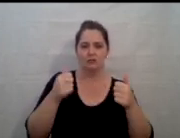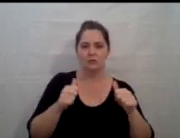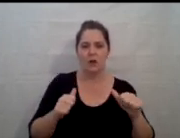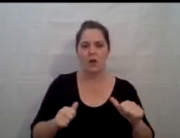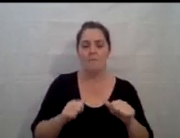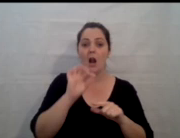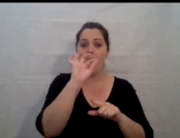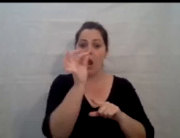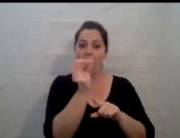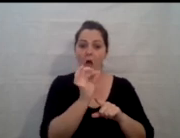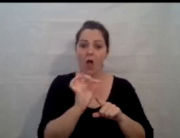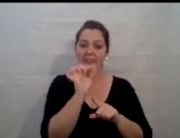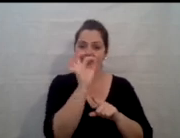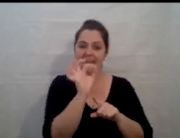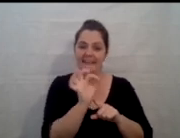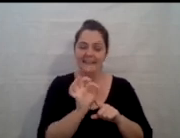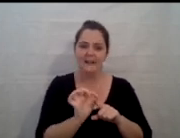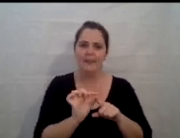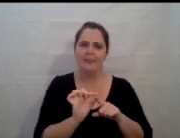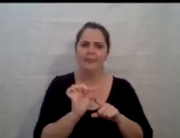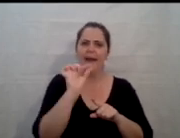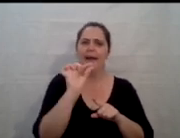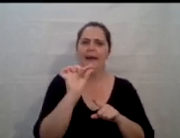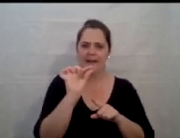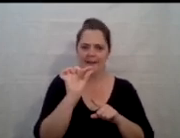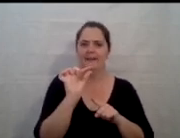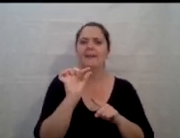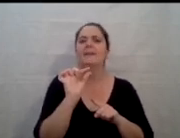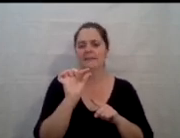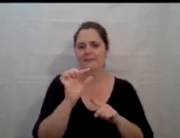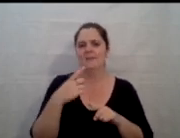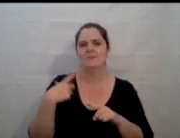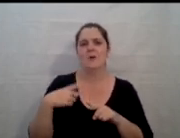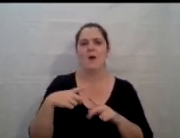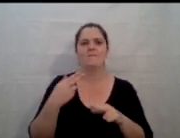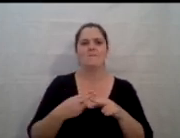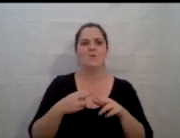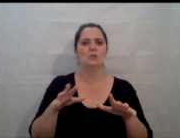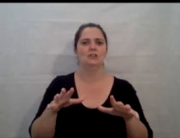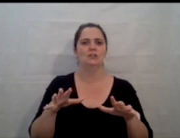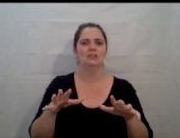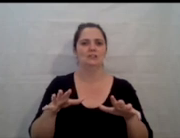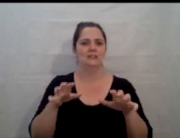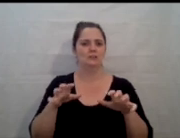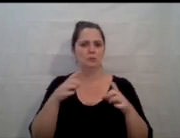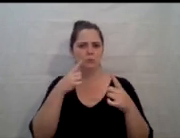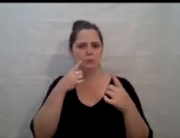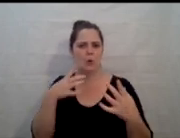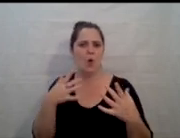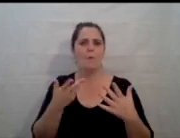thick to thin, from light to dark in order to create a sense of tension and weight in the body and that's really what we're going to